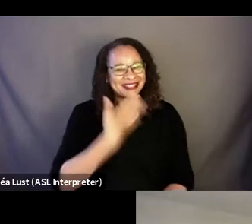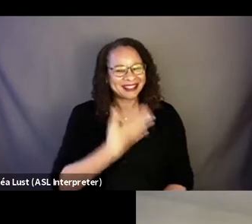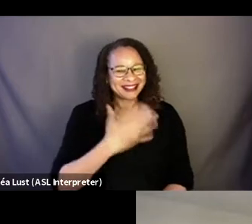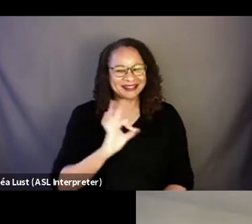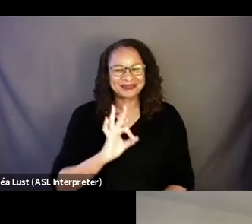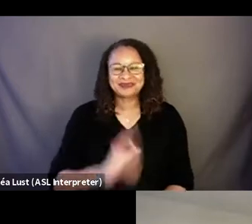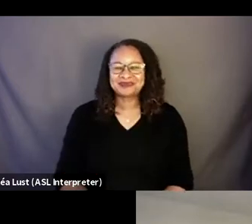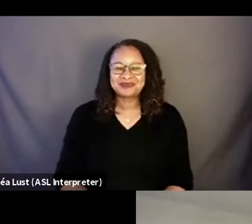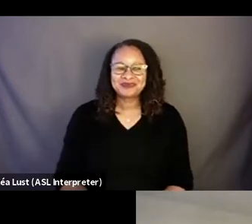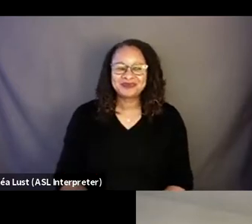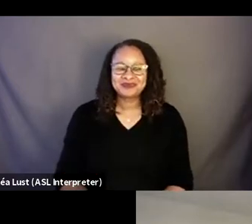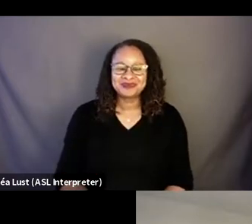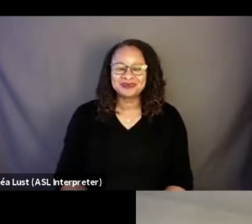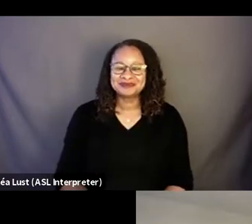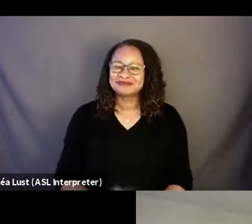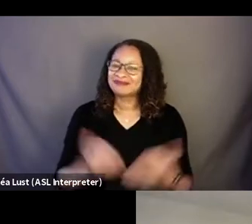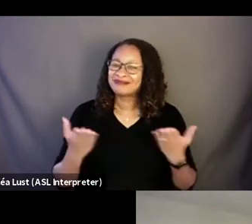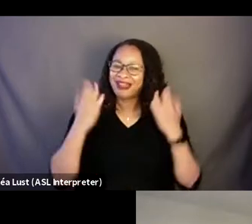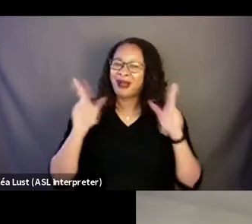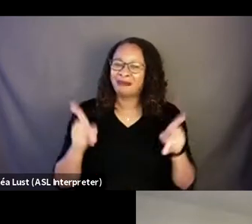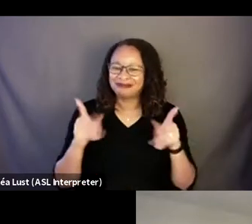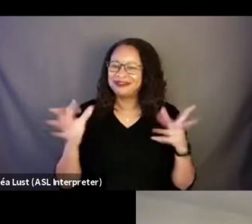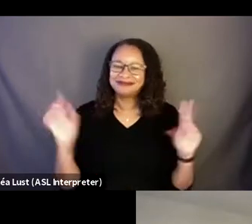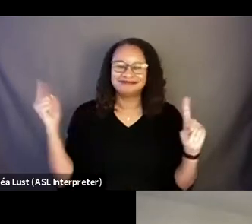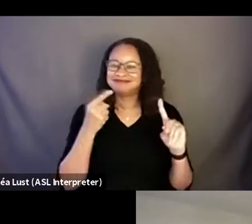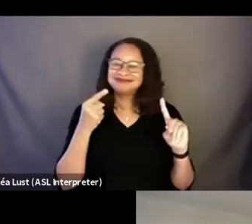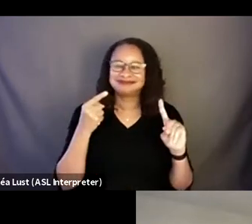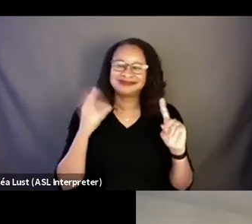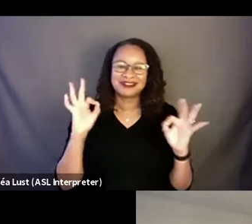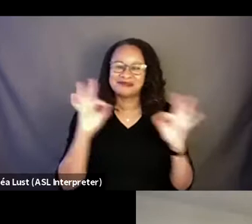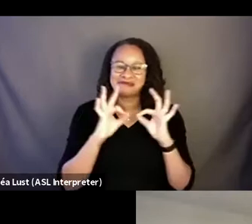Well, that is a uplifting note to wrap up on, I think.